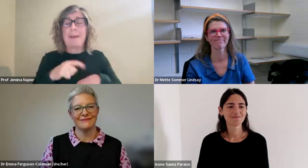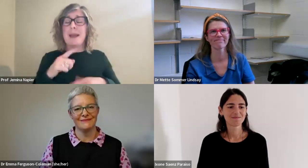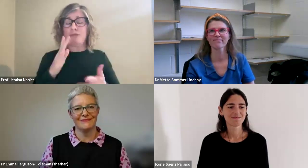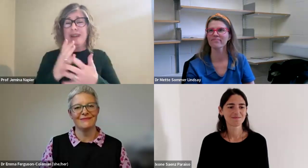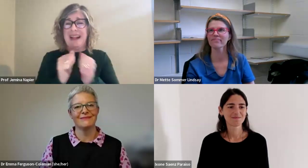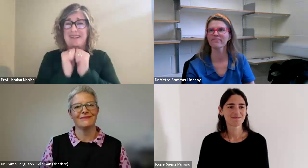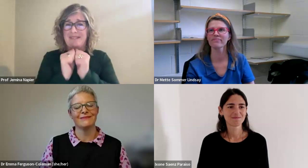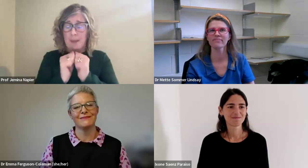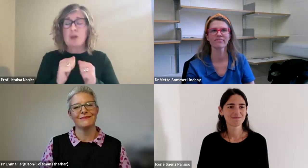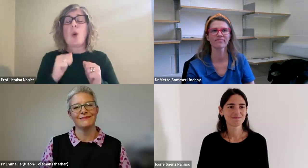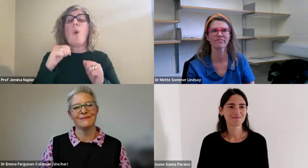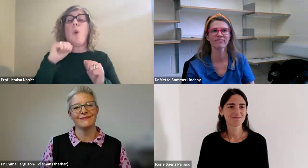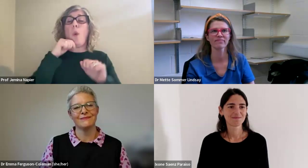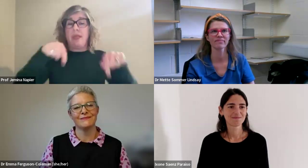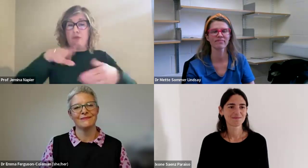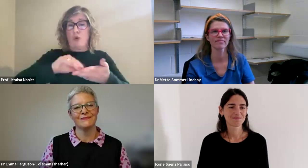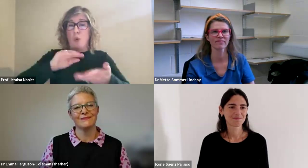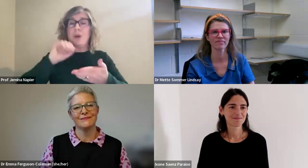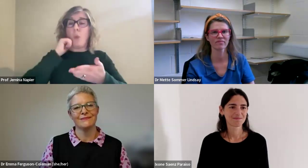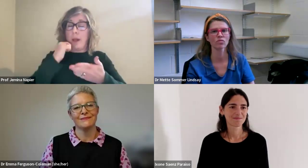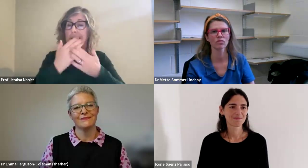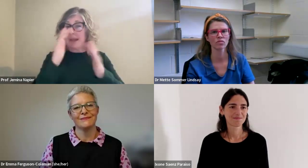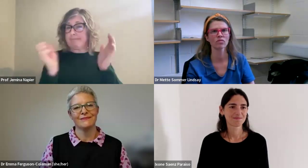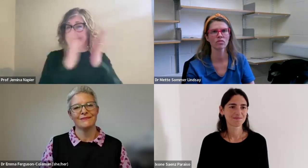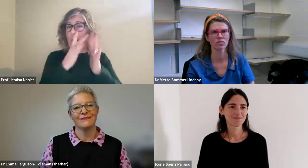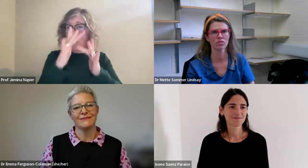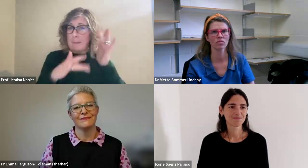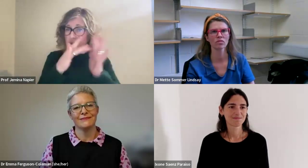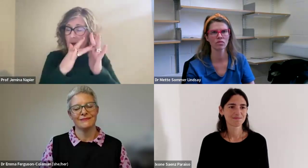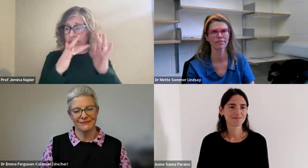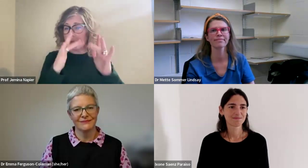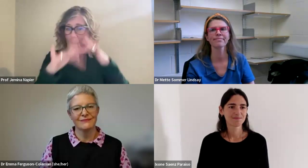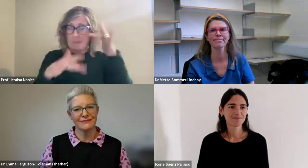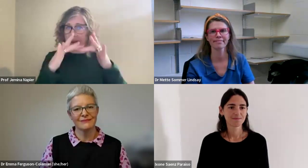got time to get to because we've run out of time but I think it's been incredibly valuable. We have